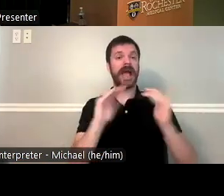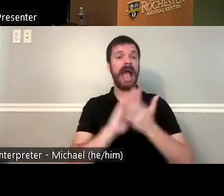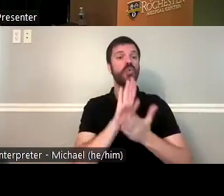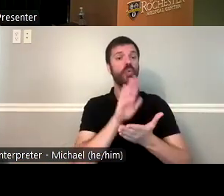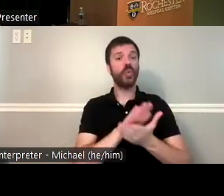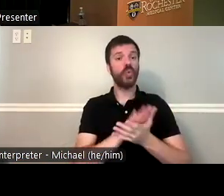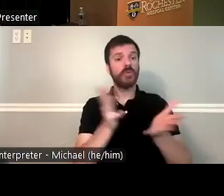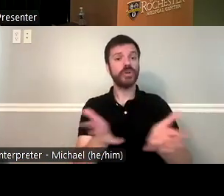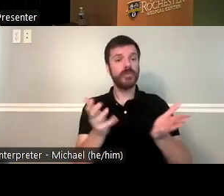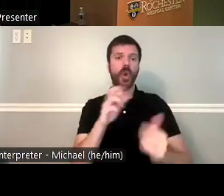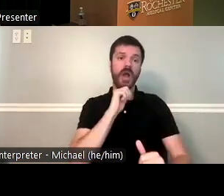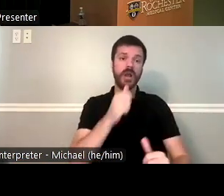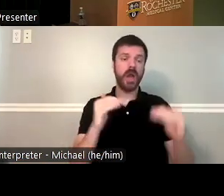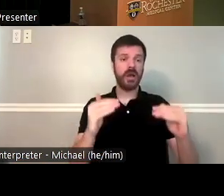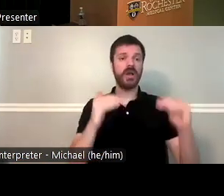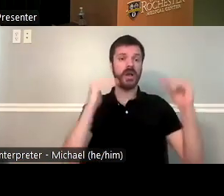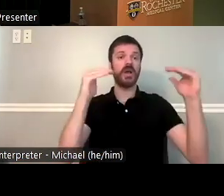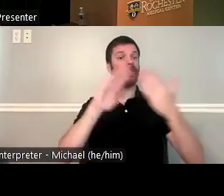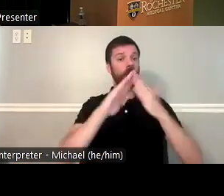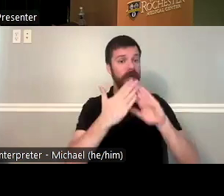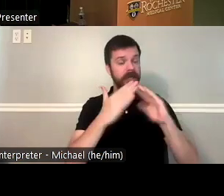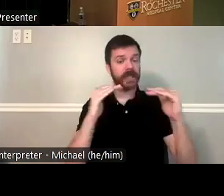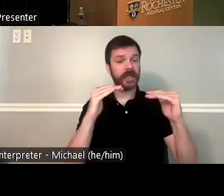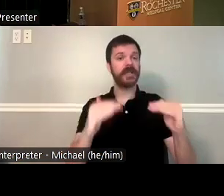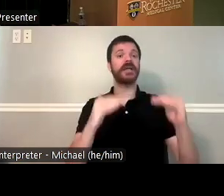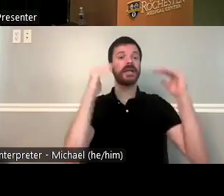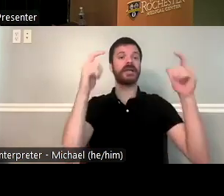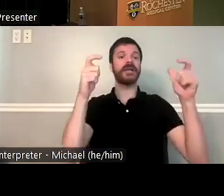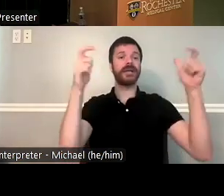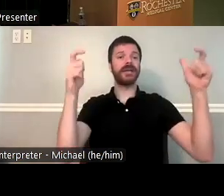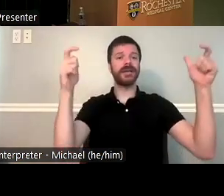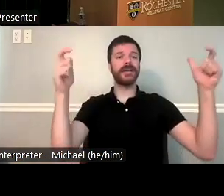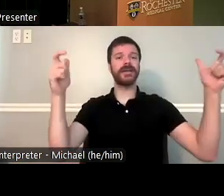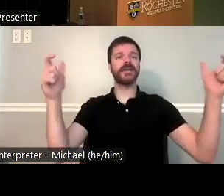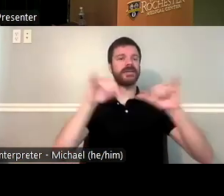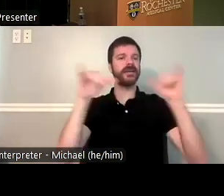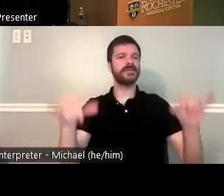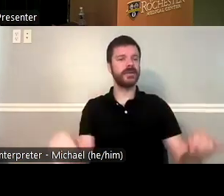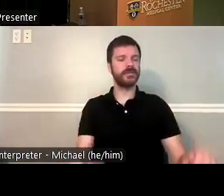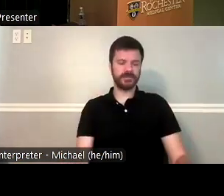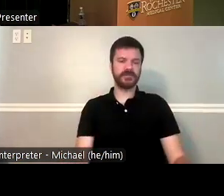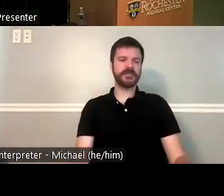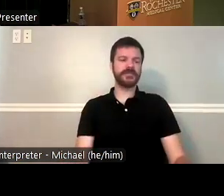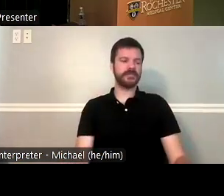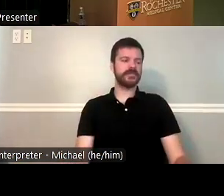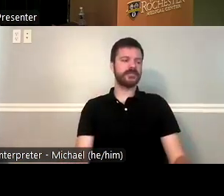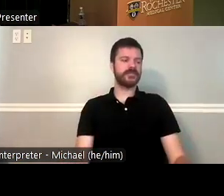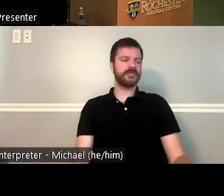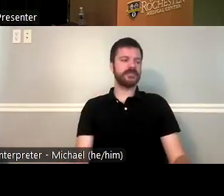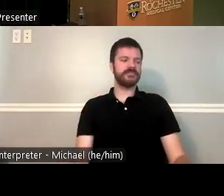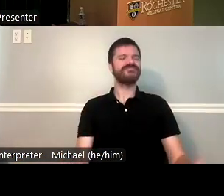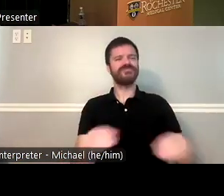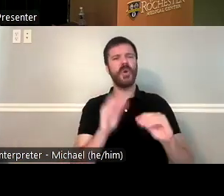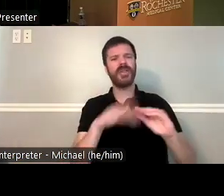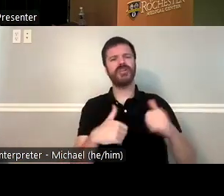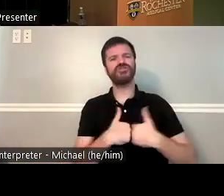not community and larger systems but it's about more than surviving regaining that ability to